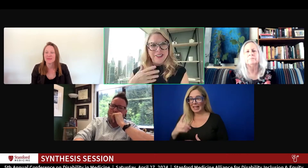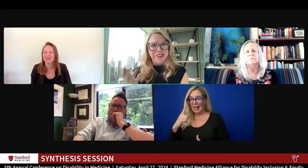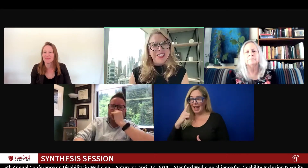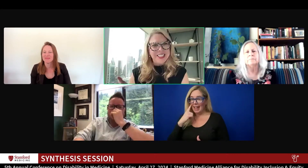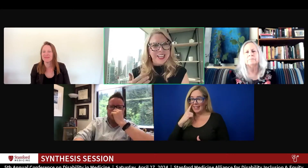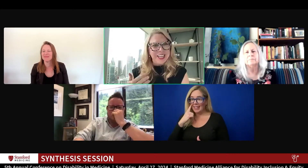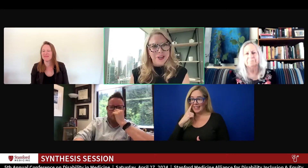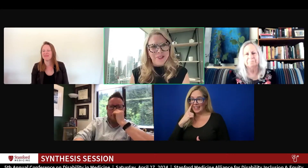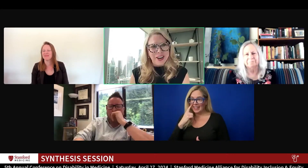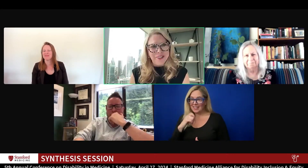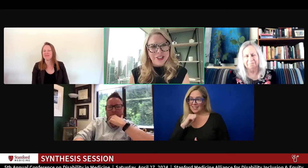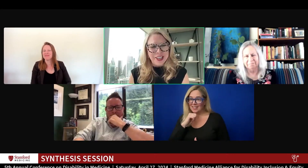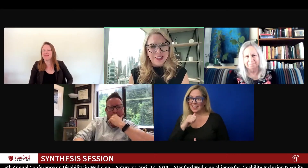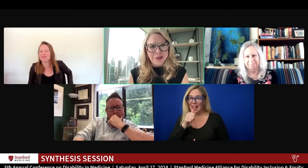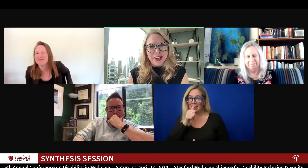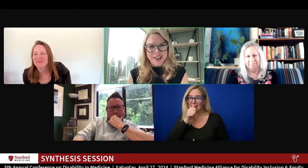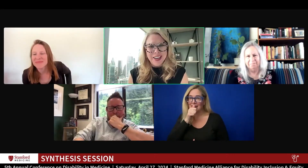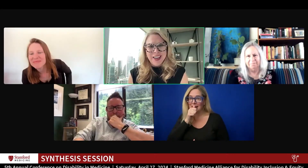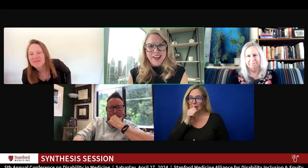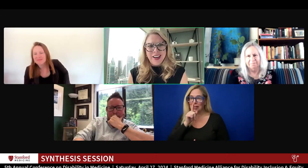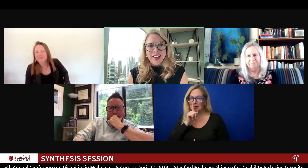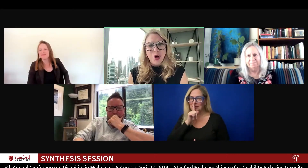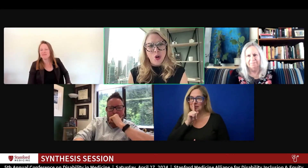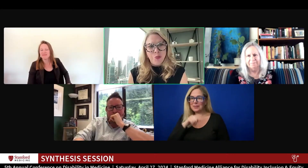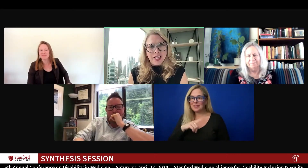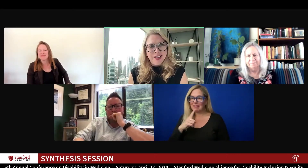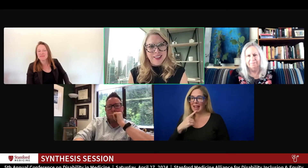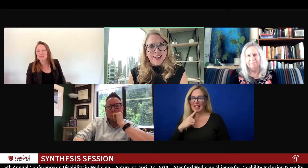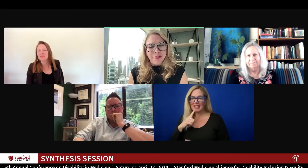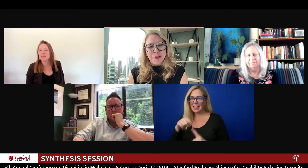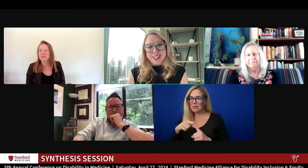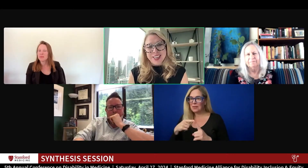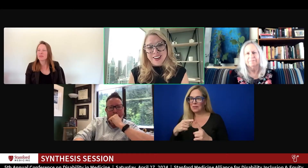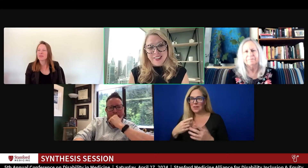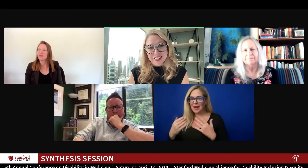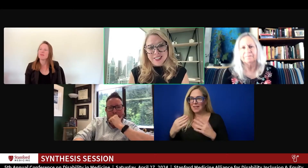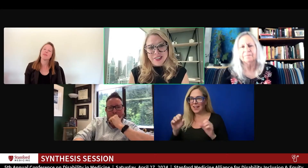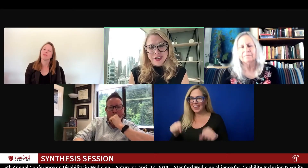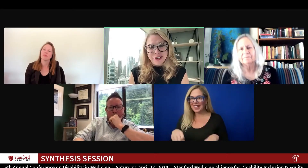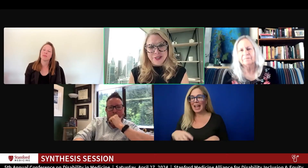I say it whenever I have the chance, but I am hoping I will retire in ten years,